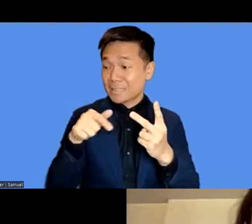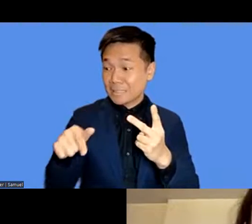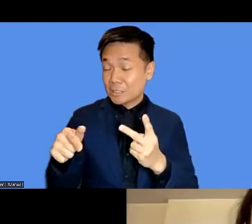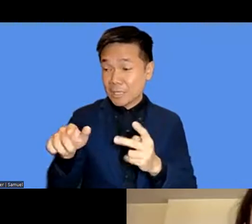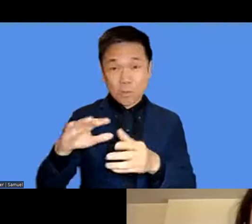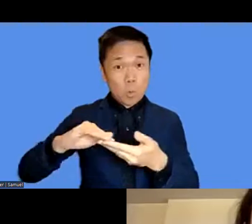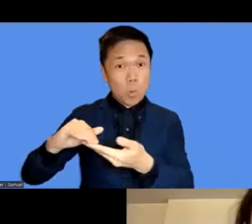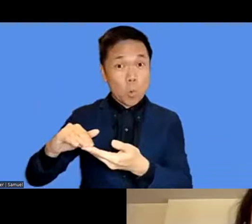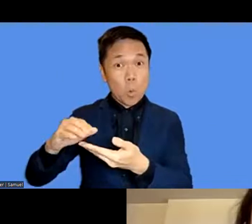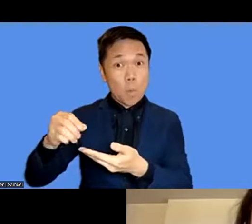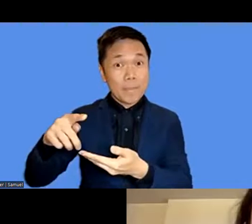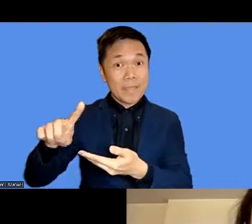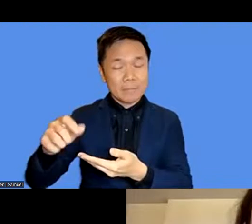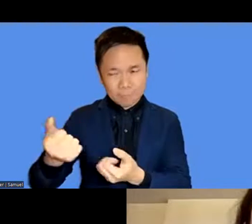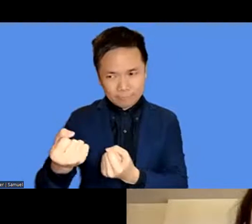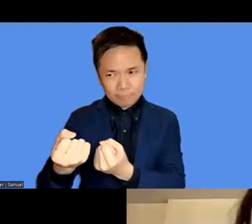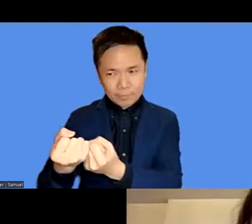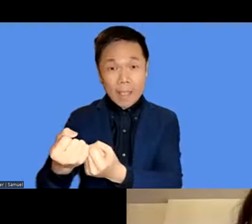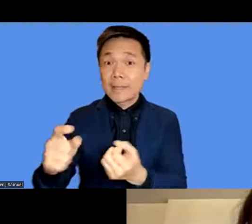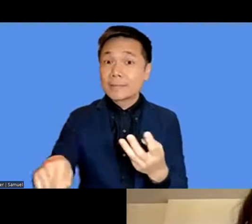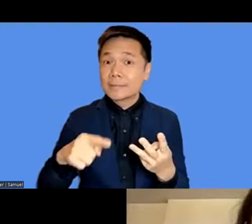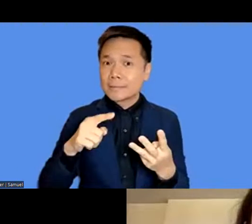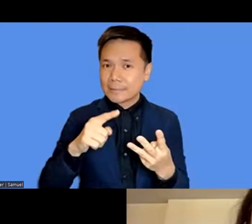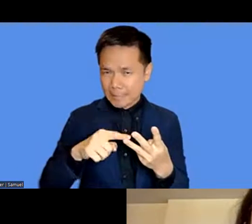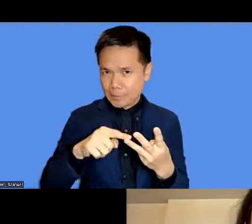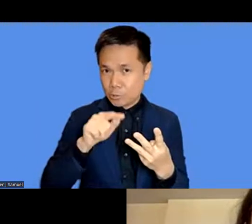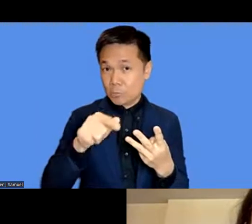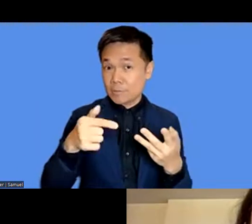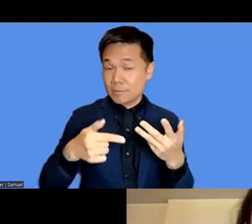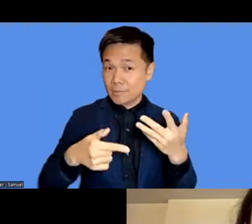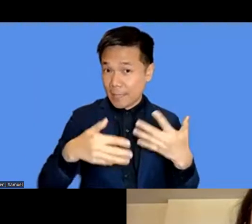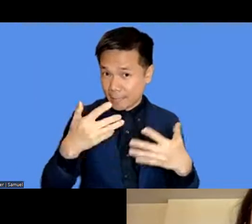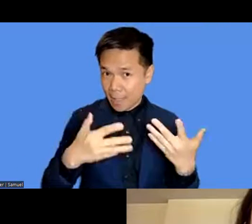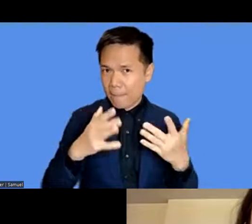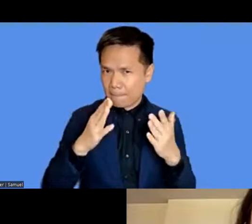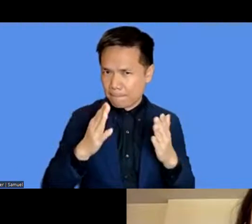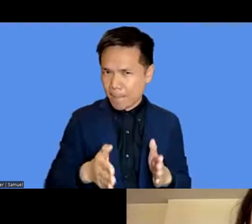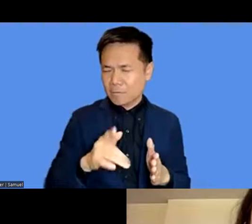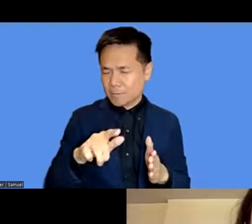ethical and data framework to ensure that response to these issues.